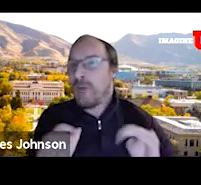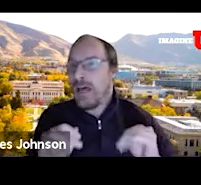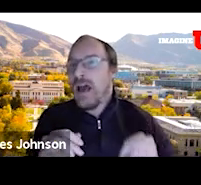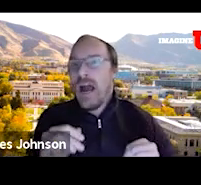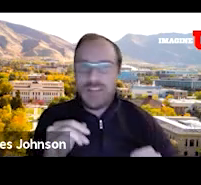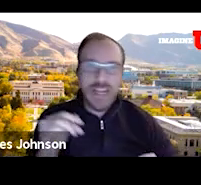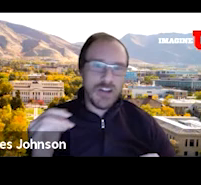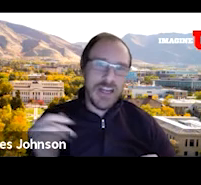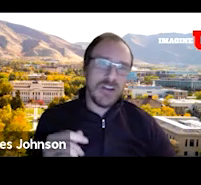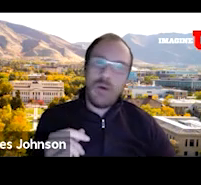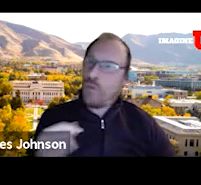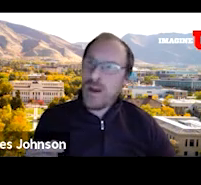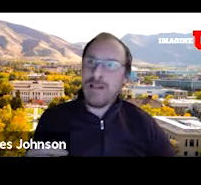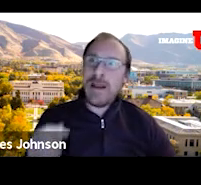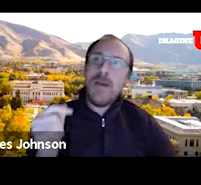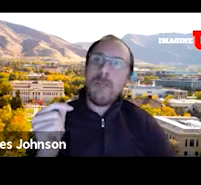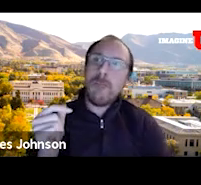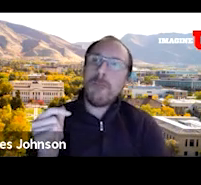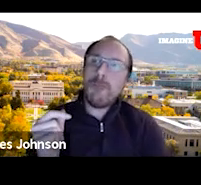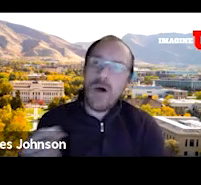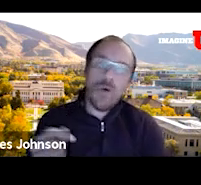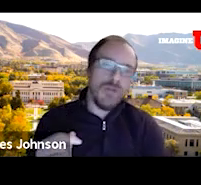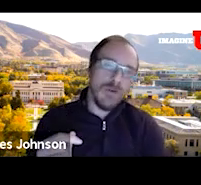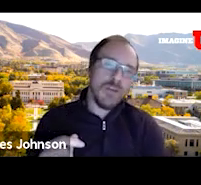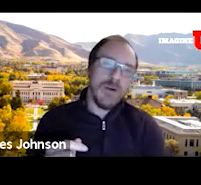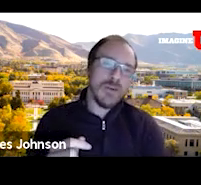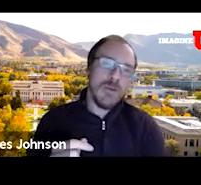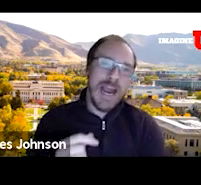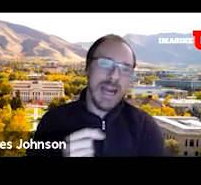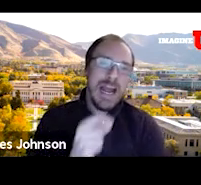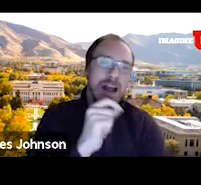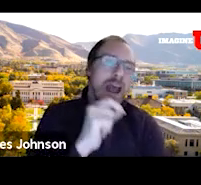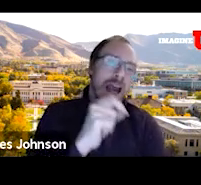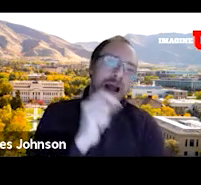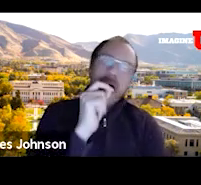but I think it's a really powerful experience for me and